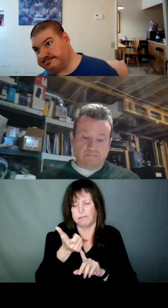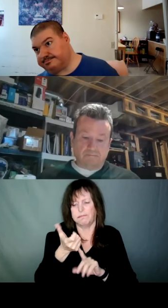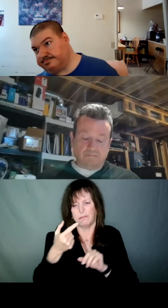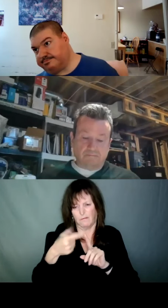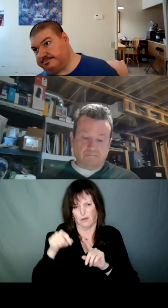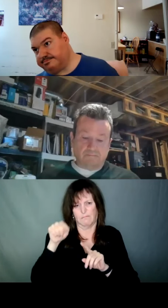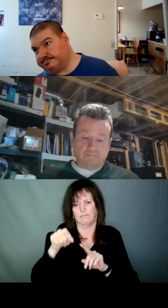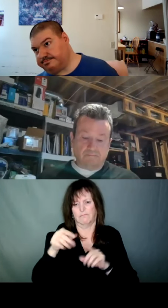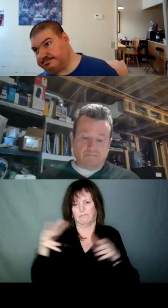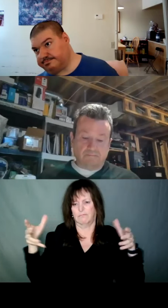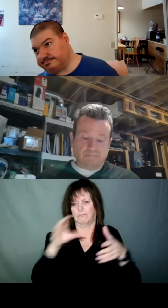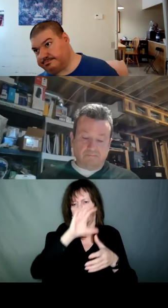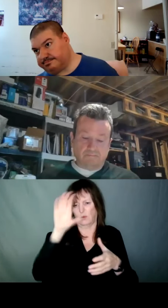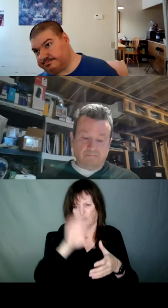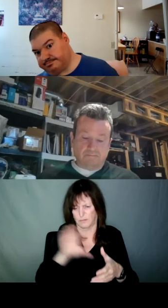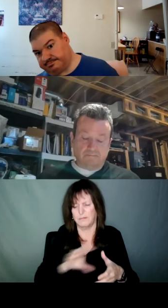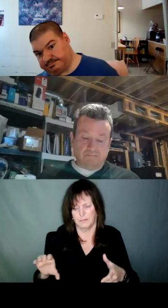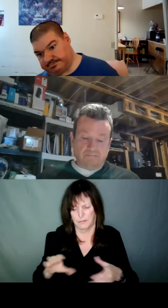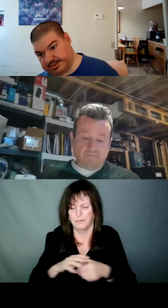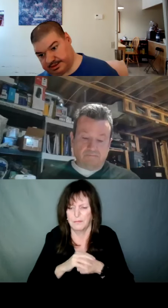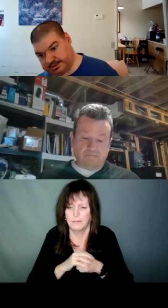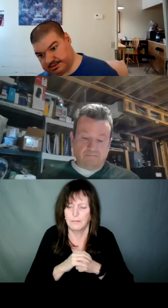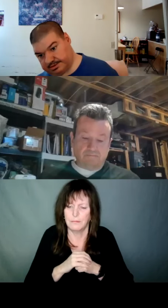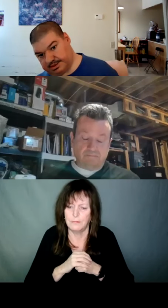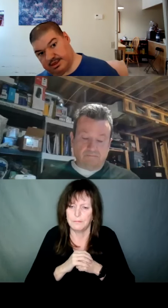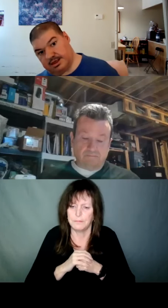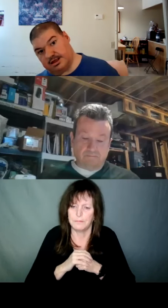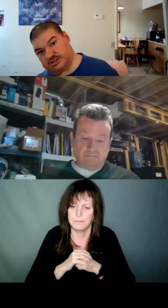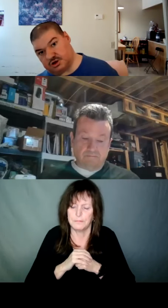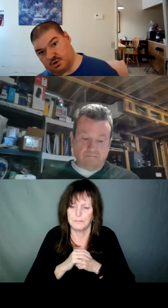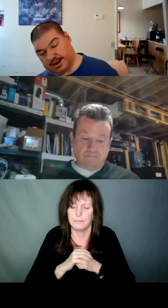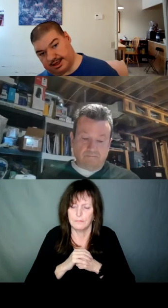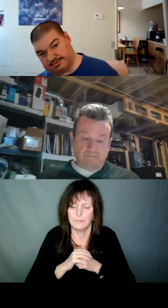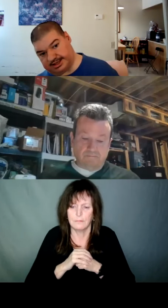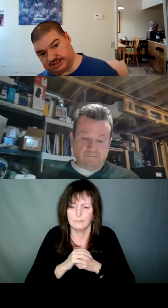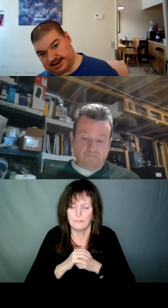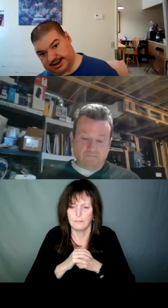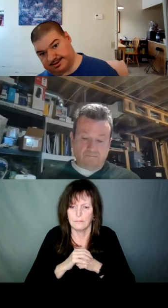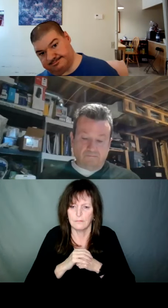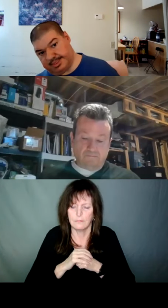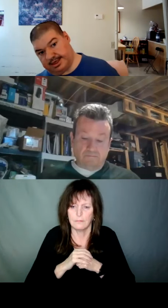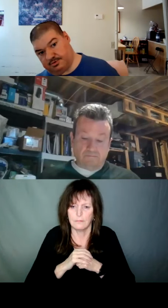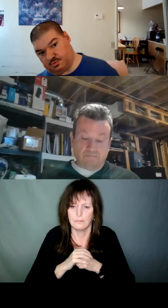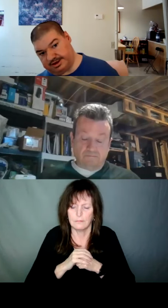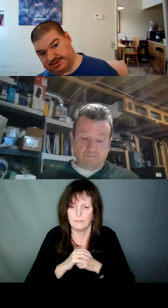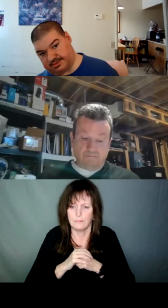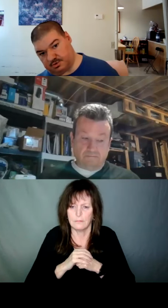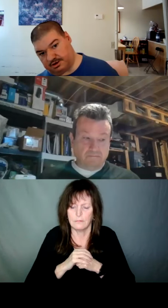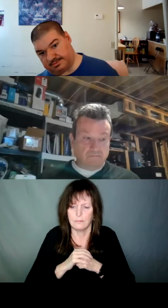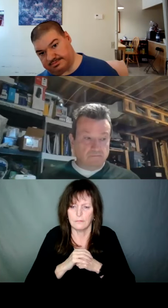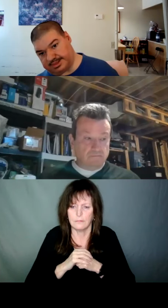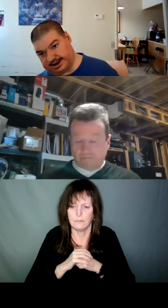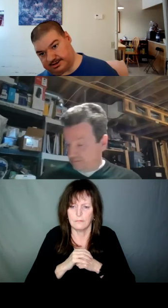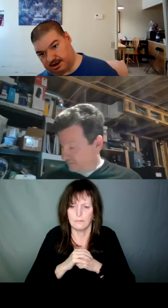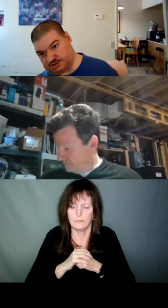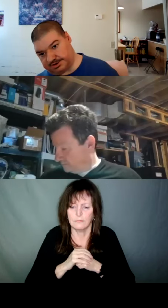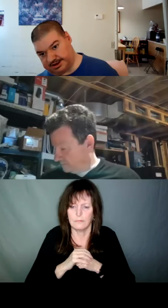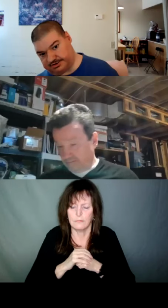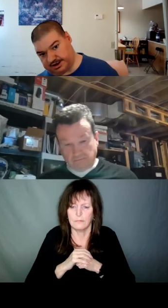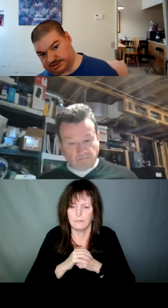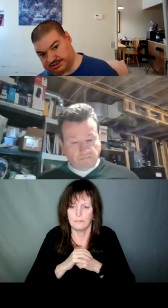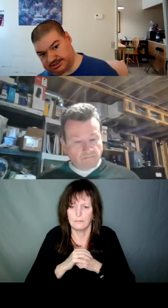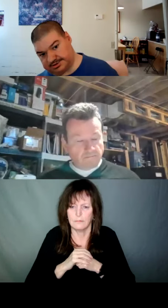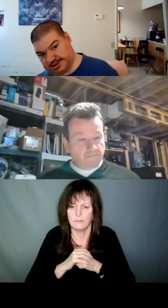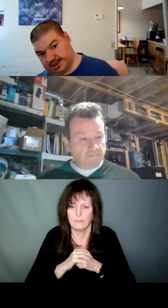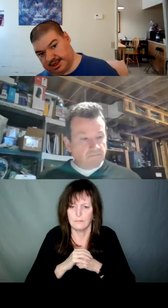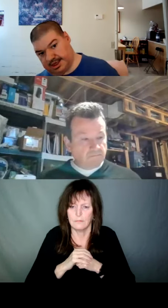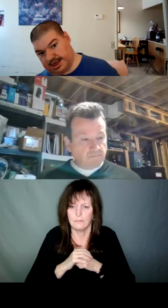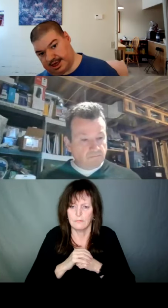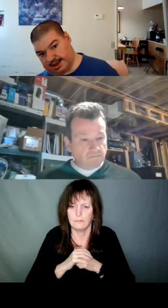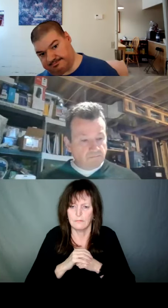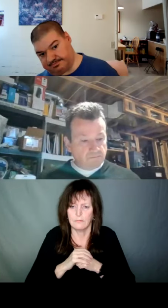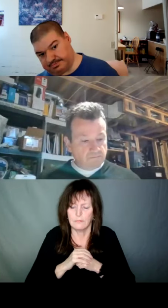who does not follow these guidelines.